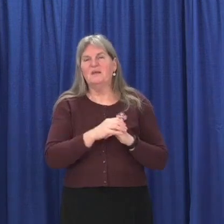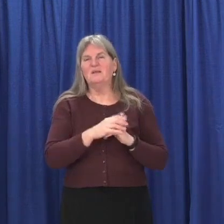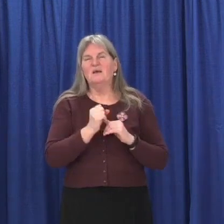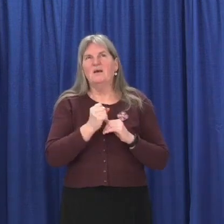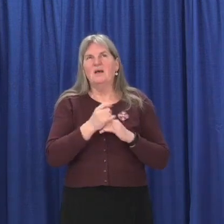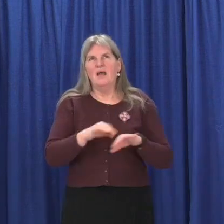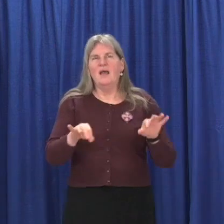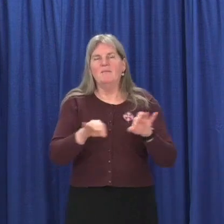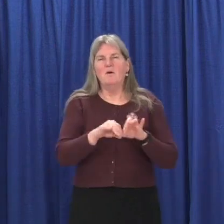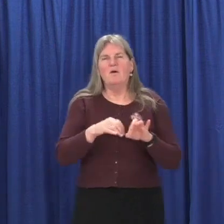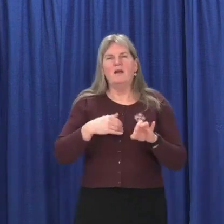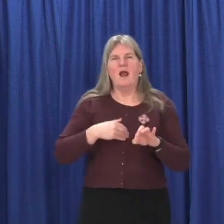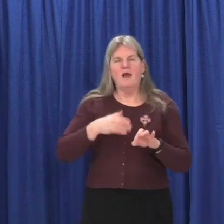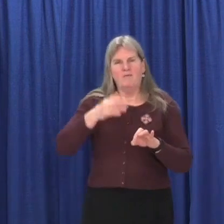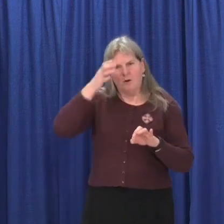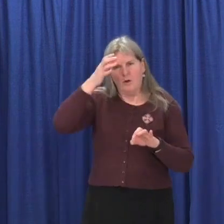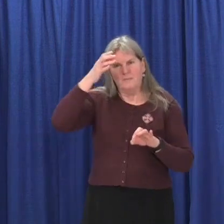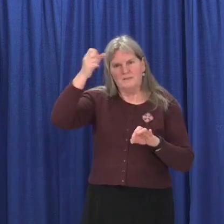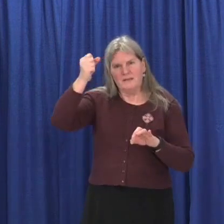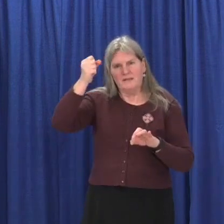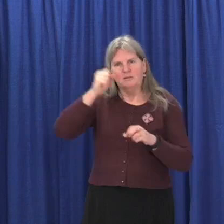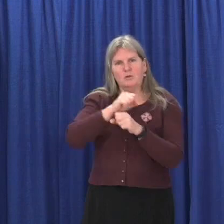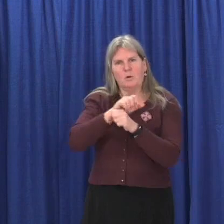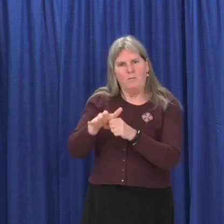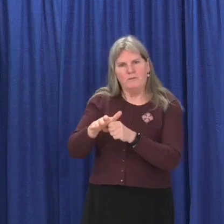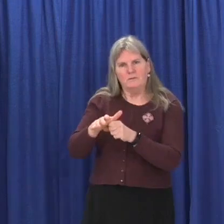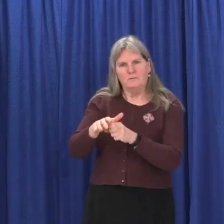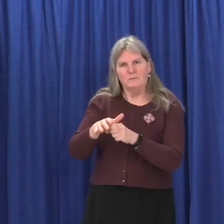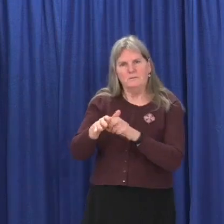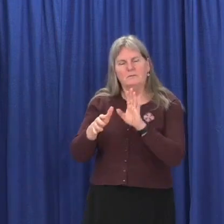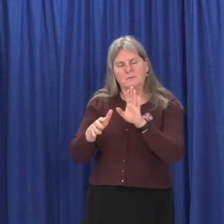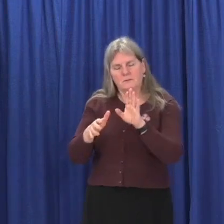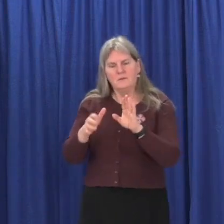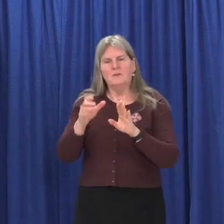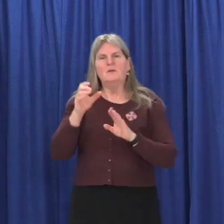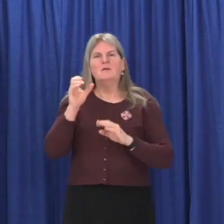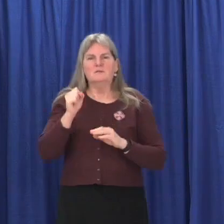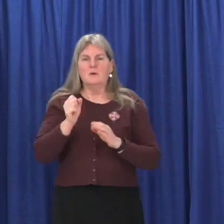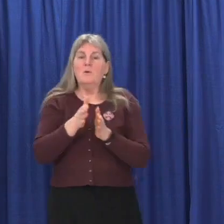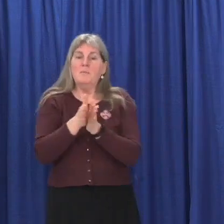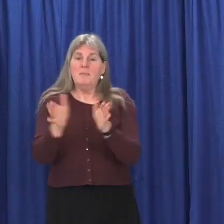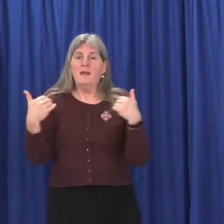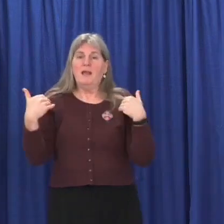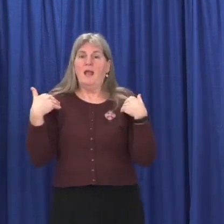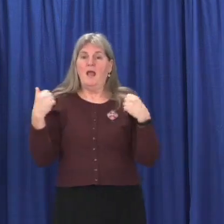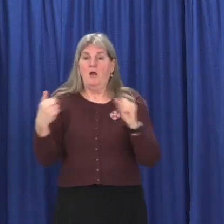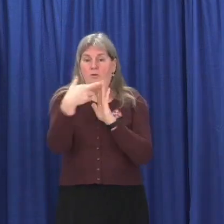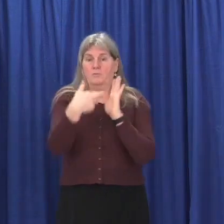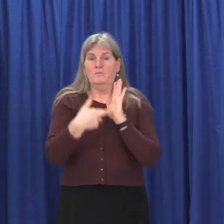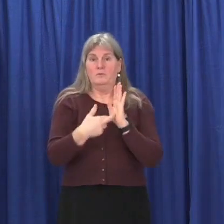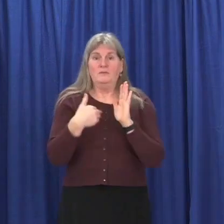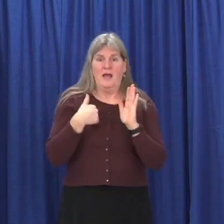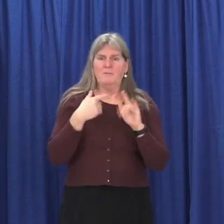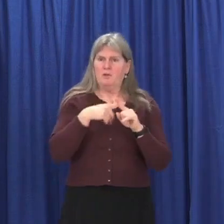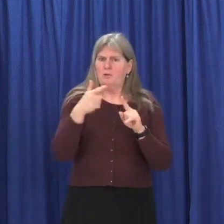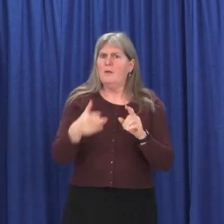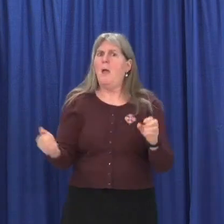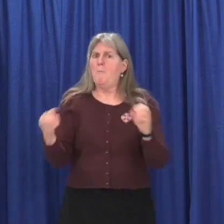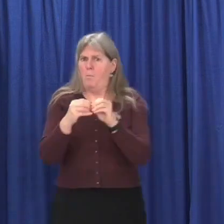And those who are vulnerable, take the extra measures, above and beyond public health measures, where they feel it's necessary, and also seek testing and help